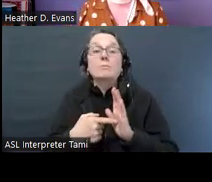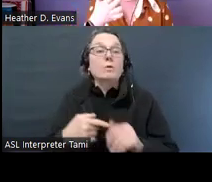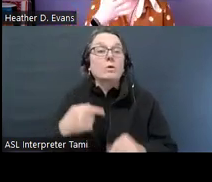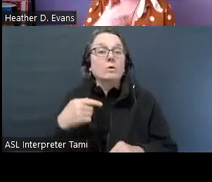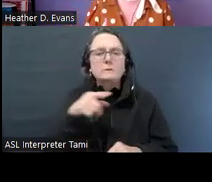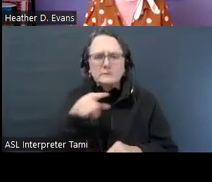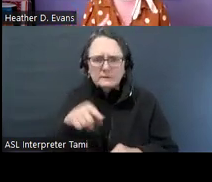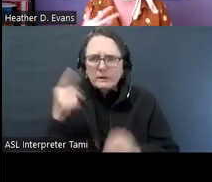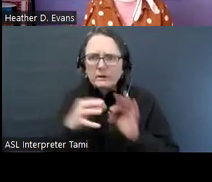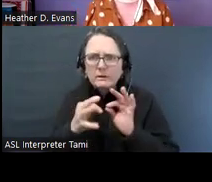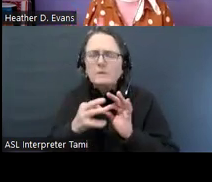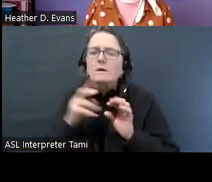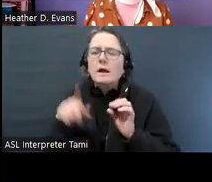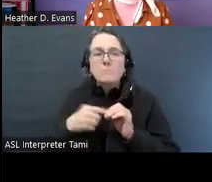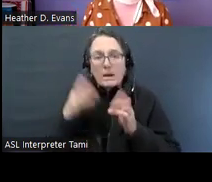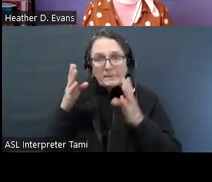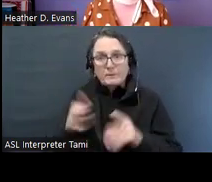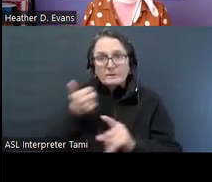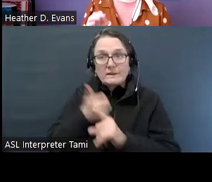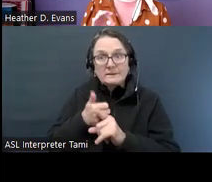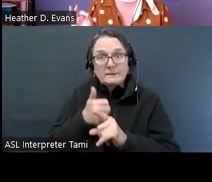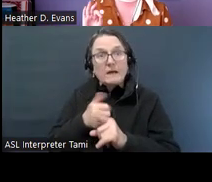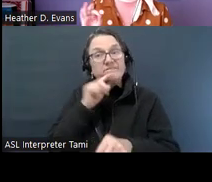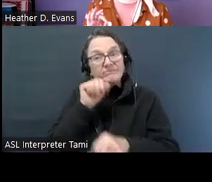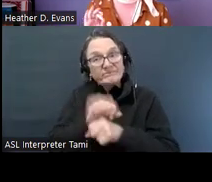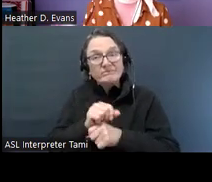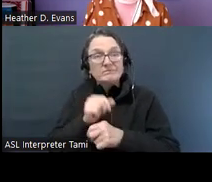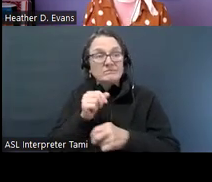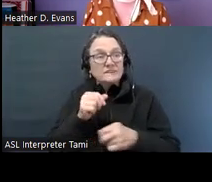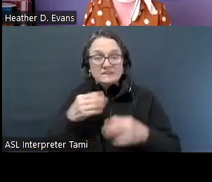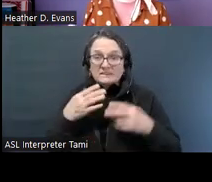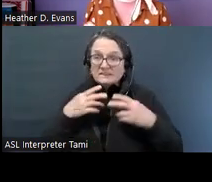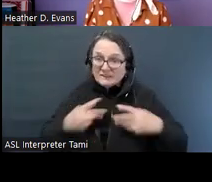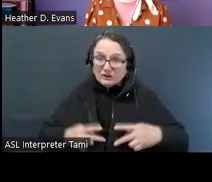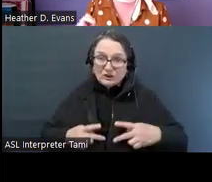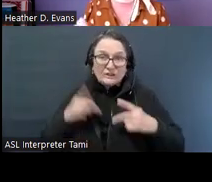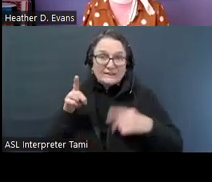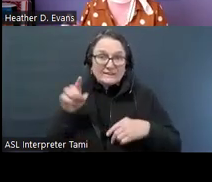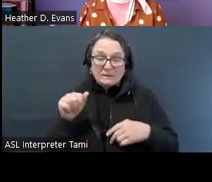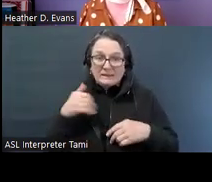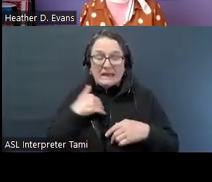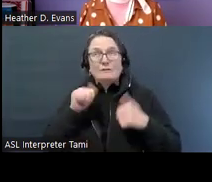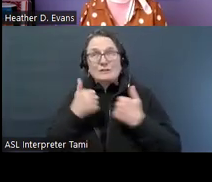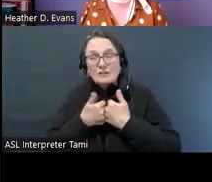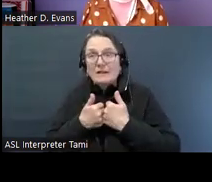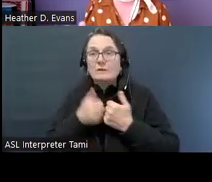And actually, some of the answer is in your question. Rather than jotting down a patient has poor hygiene,